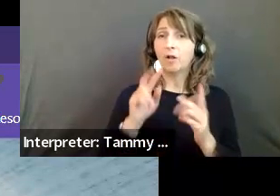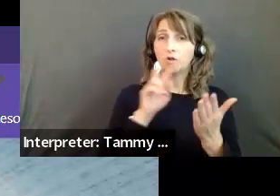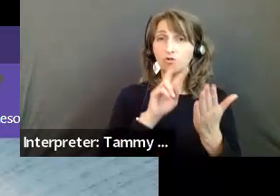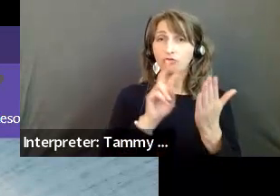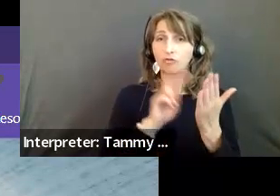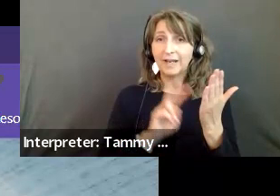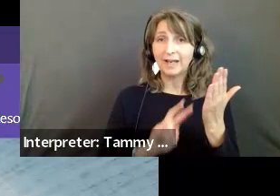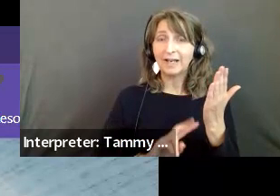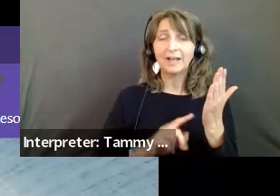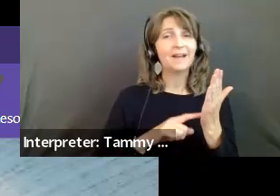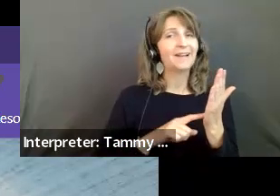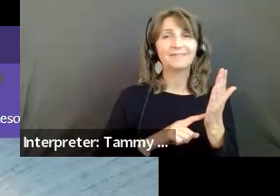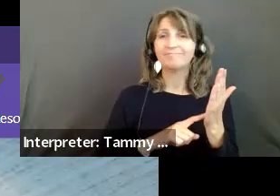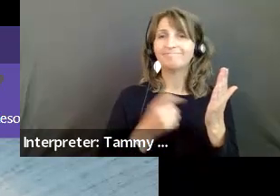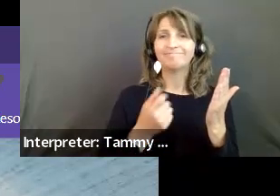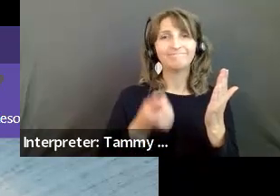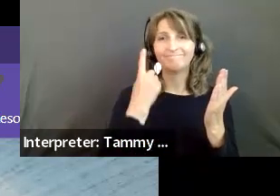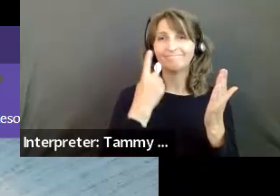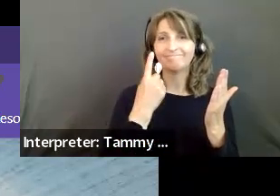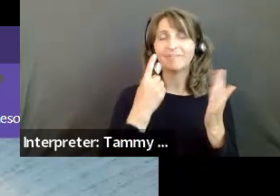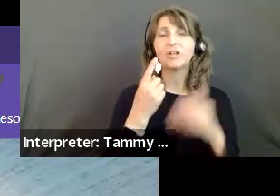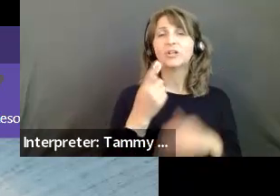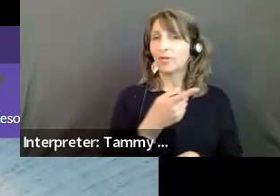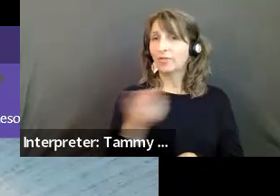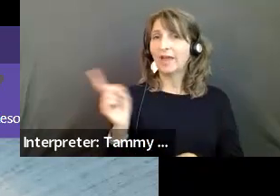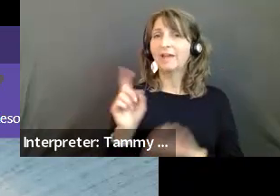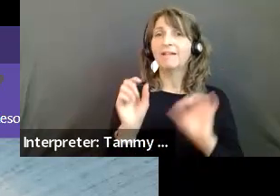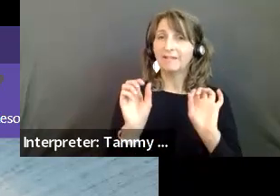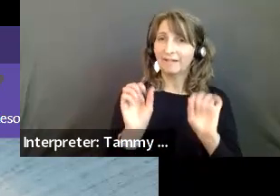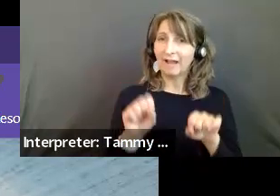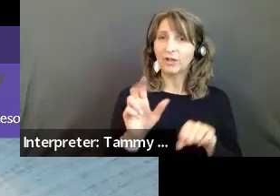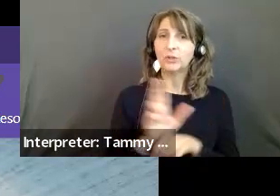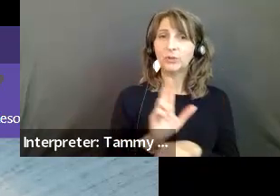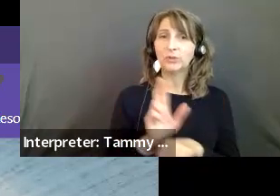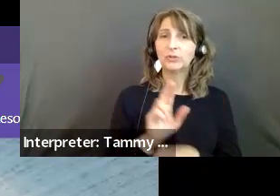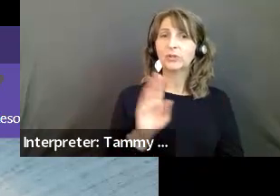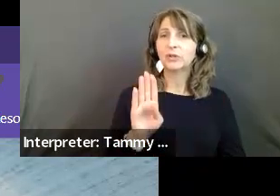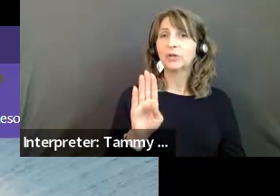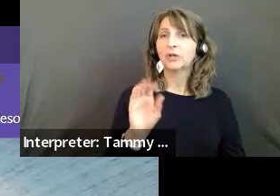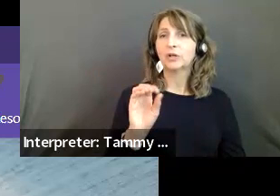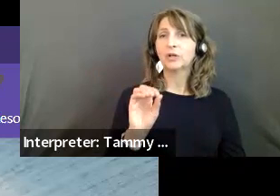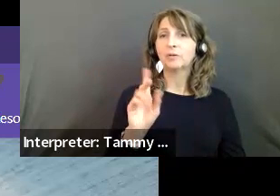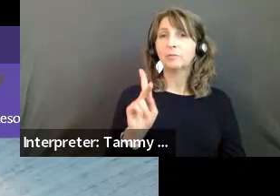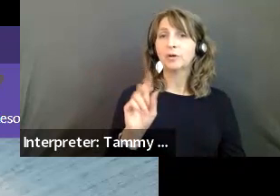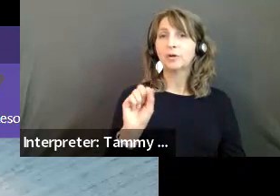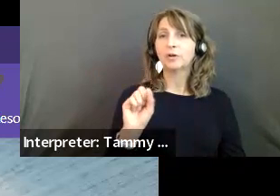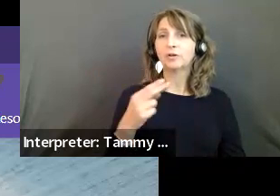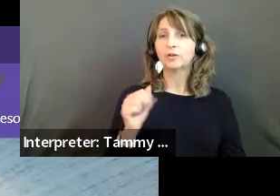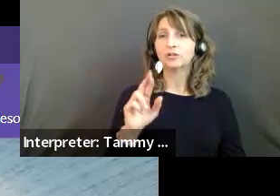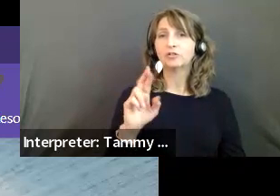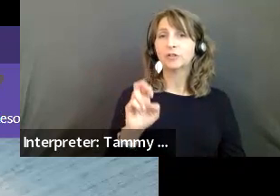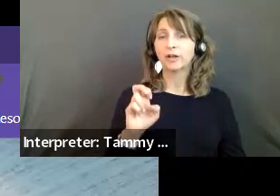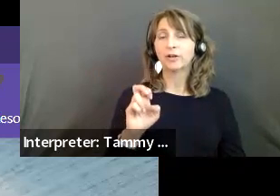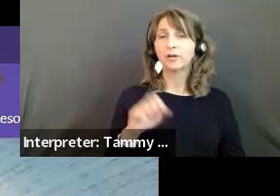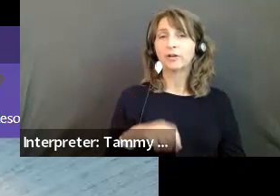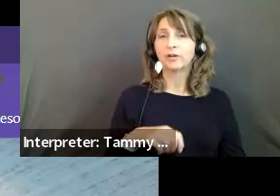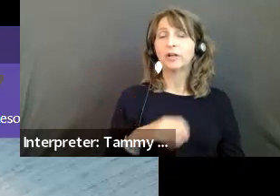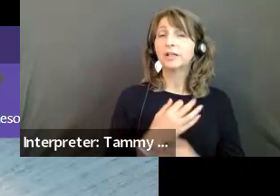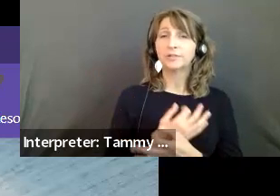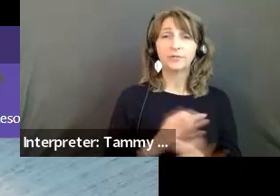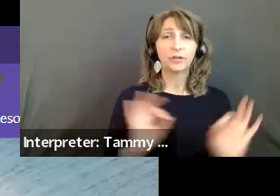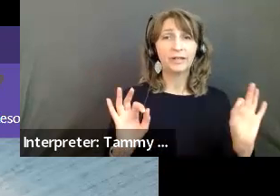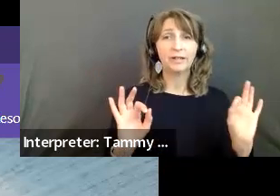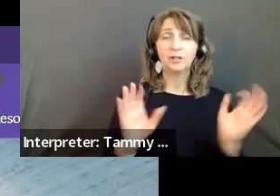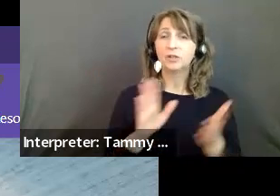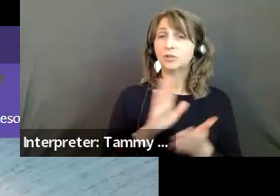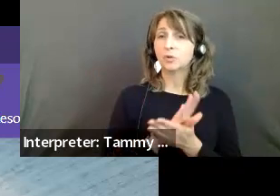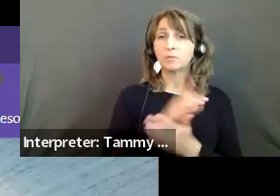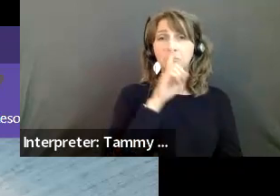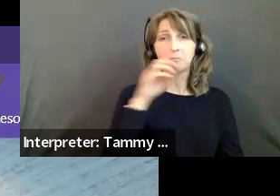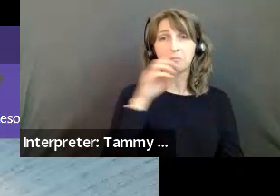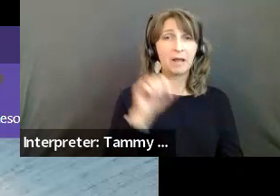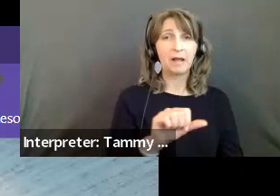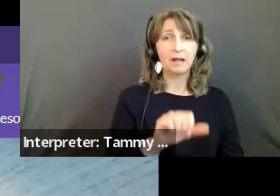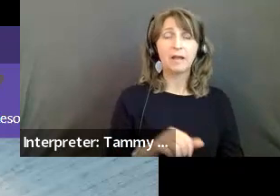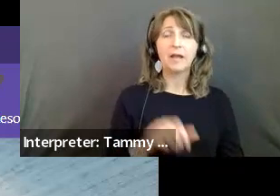Will qualify for a book share and school districts do not have to pay for this resource. It is a free to any child with an IEP.